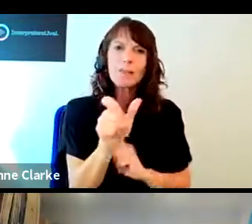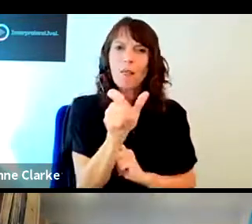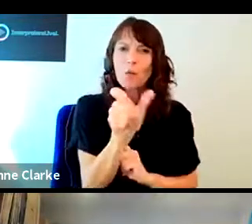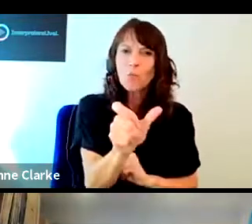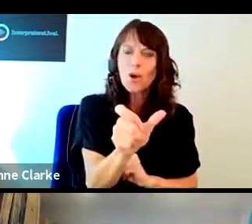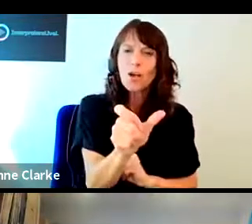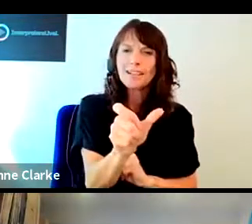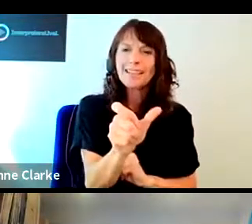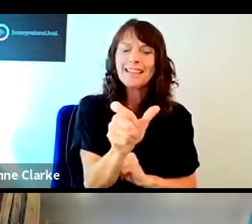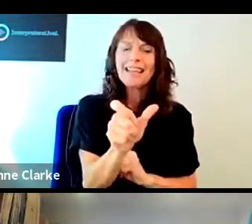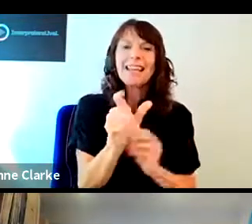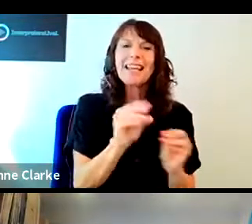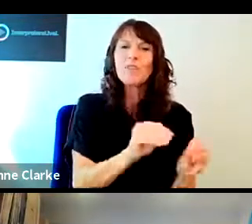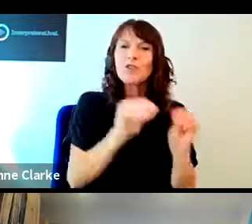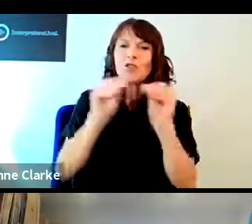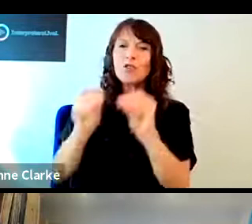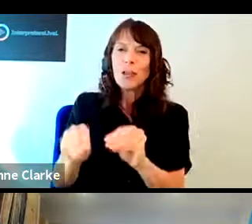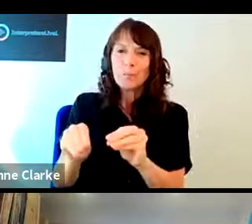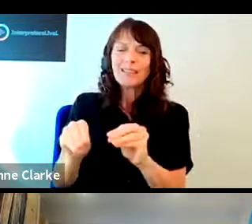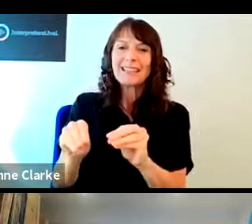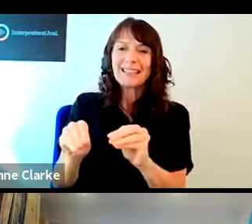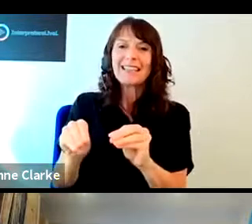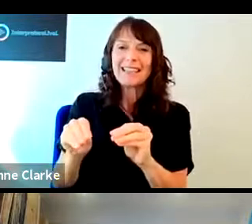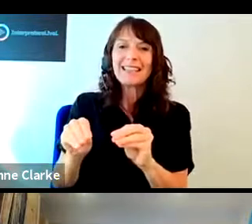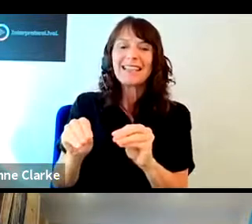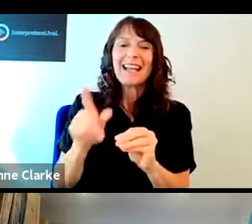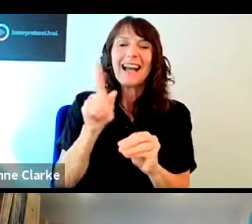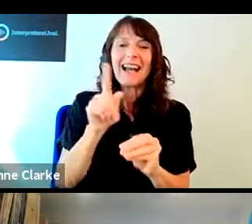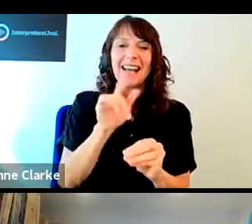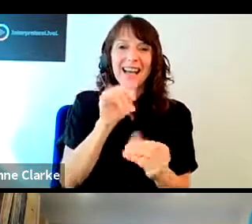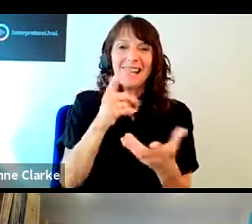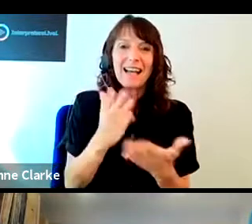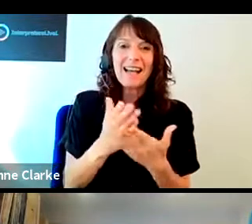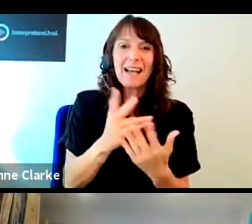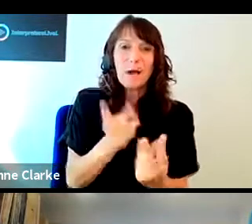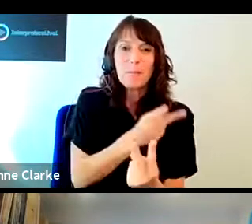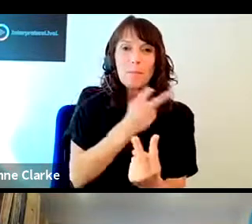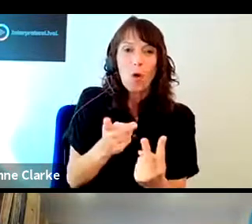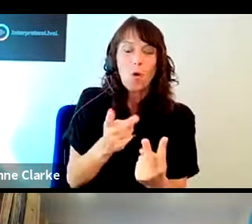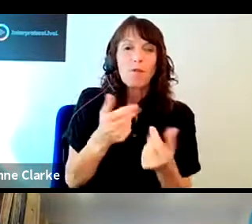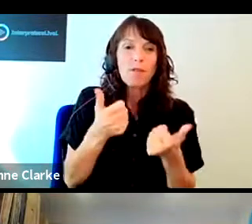shipping a PDF version of the word document. And yes, both are equally editable. So there's